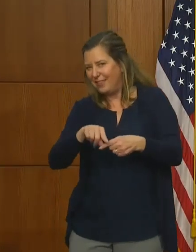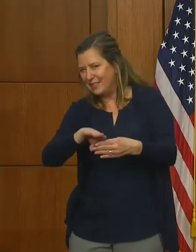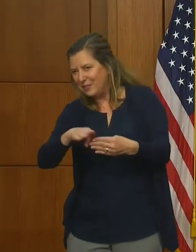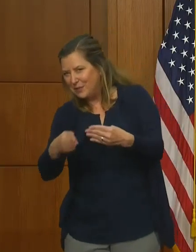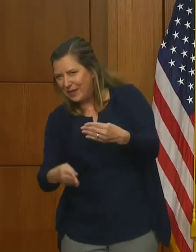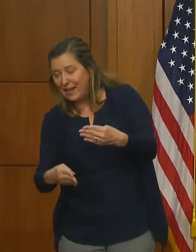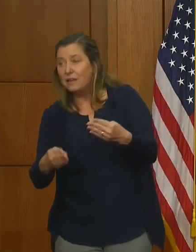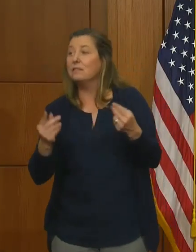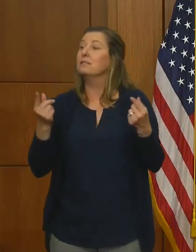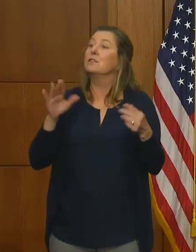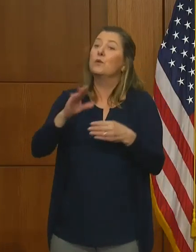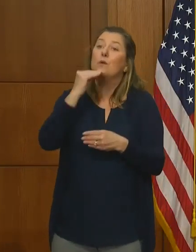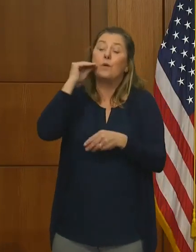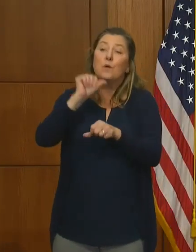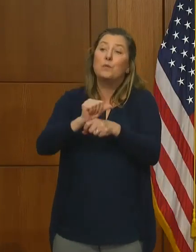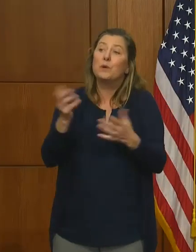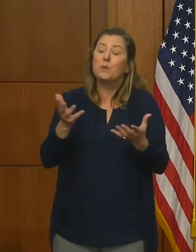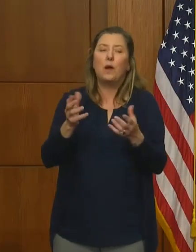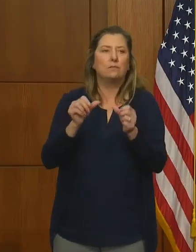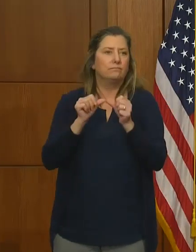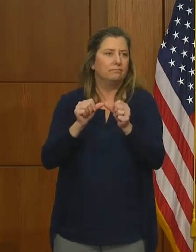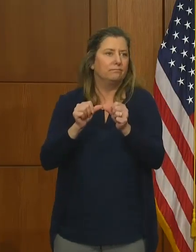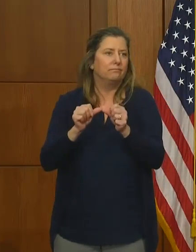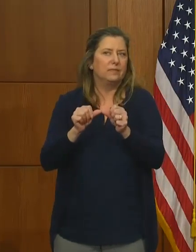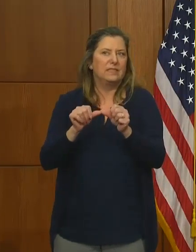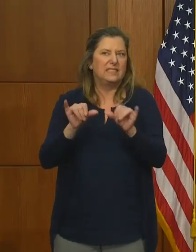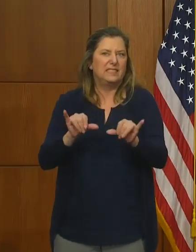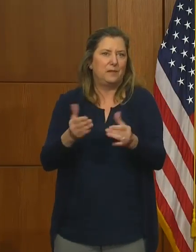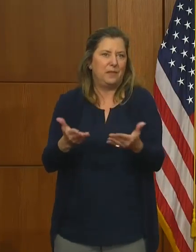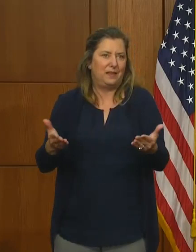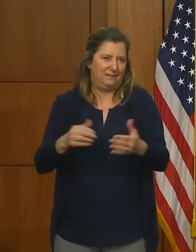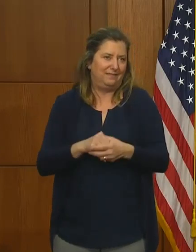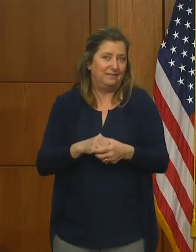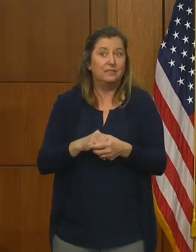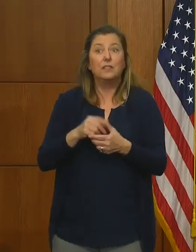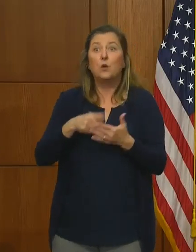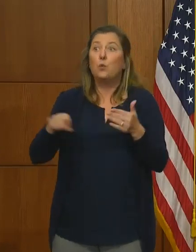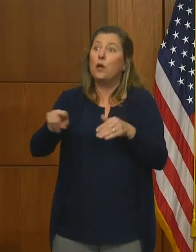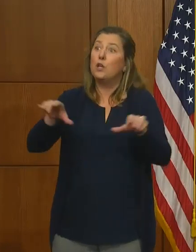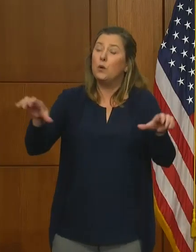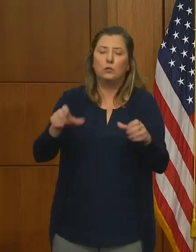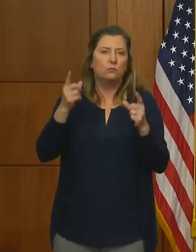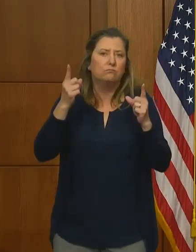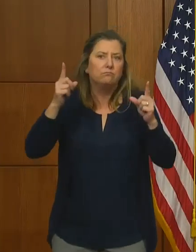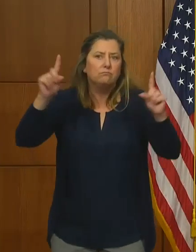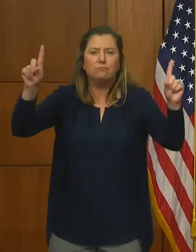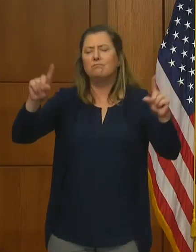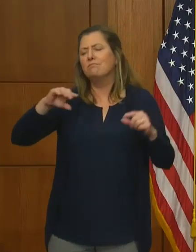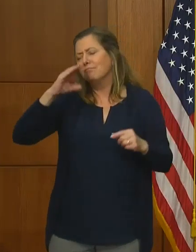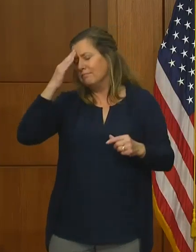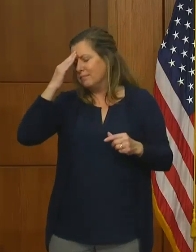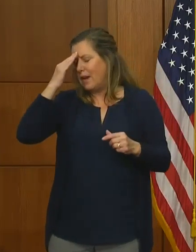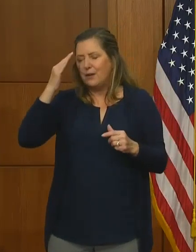HOMEWORK- TO WORK ON OVER THE- THE WEEKEND AND THAT IS TO CONTINUE. DOING WHAT YOU'RE